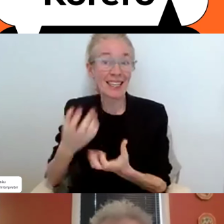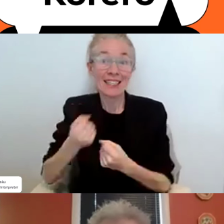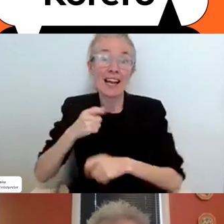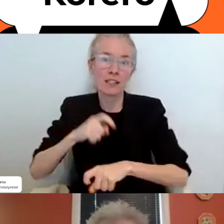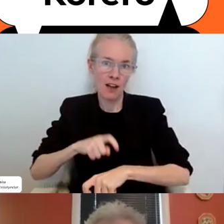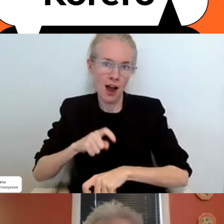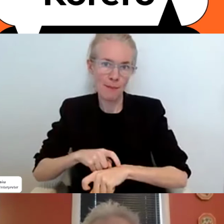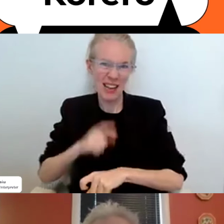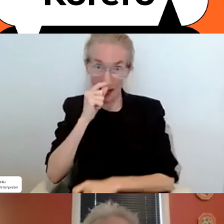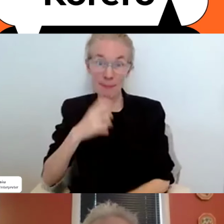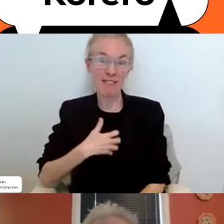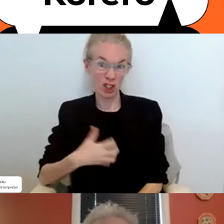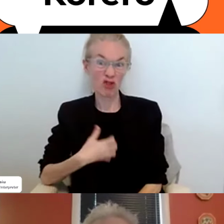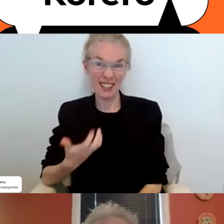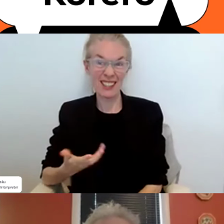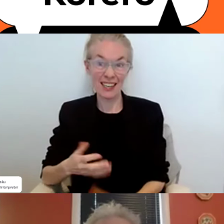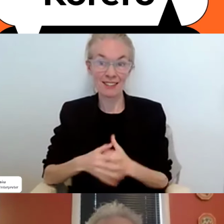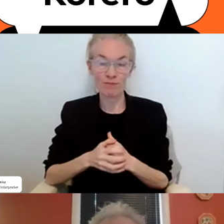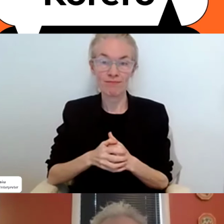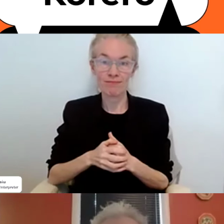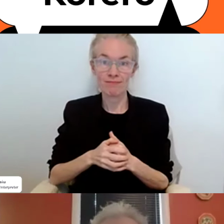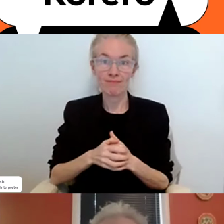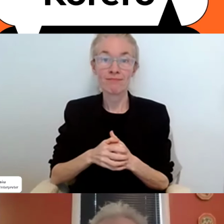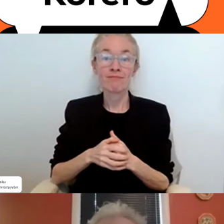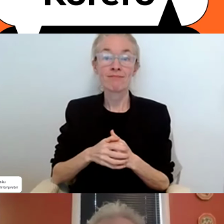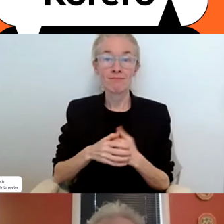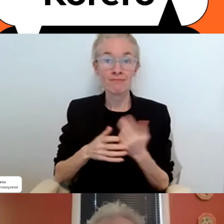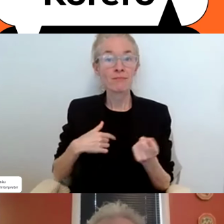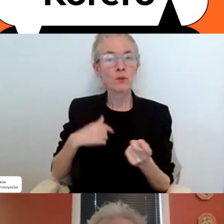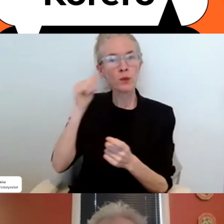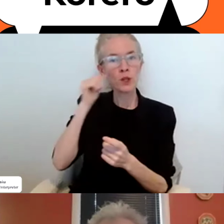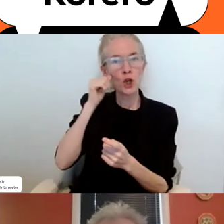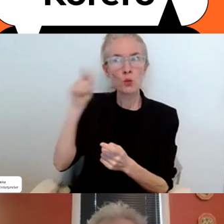dynamic that goes on between local government and central government.